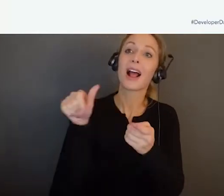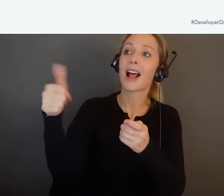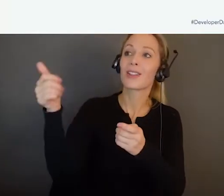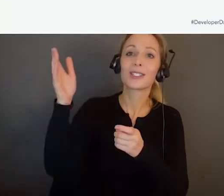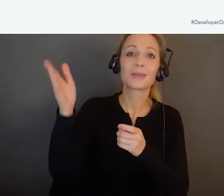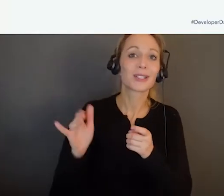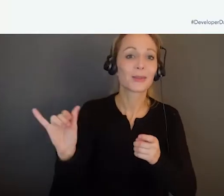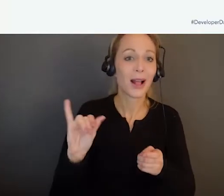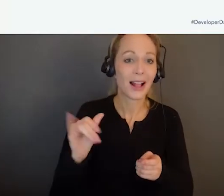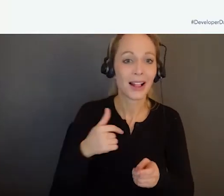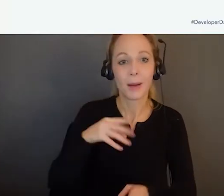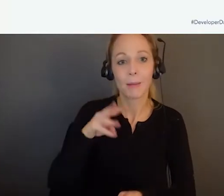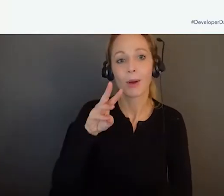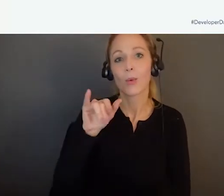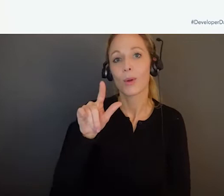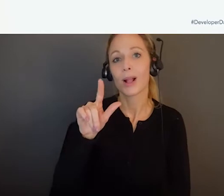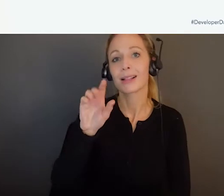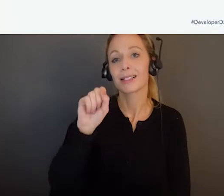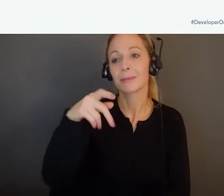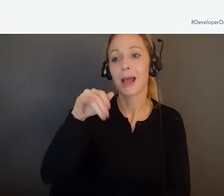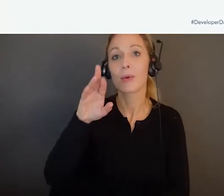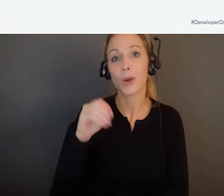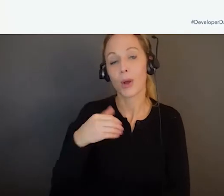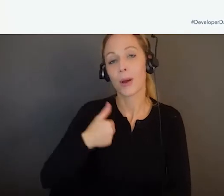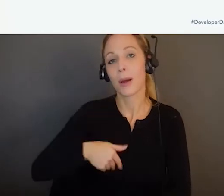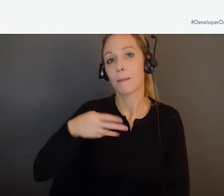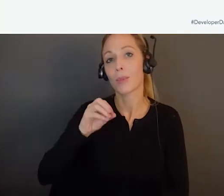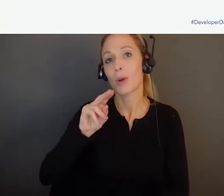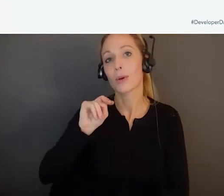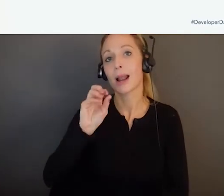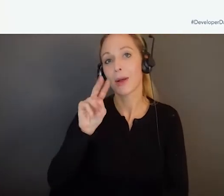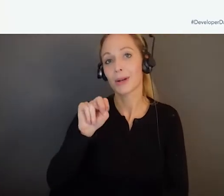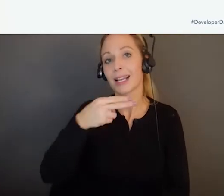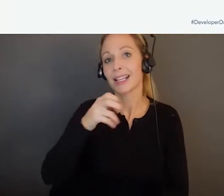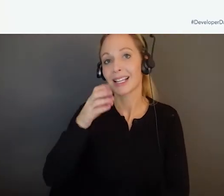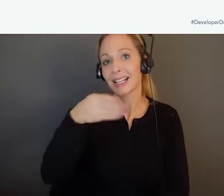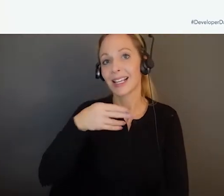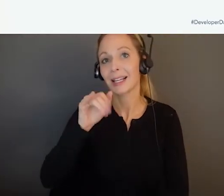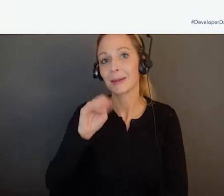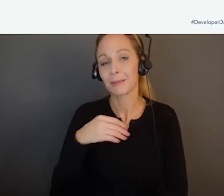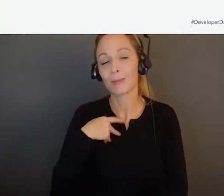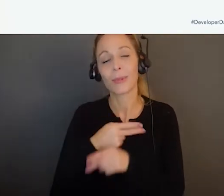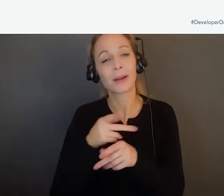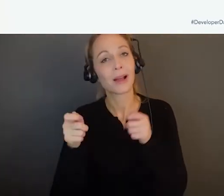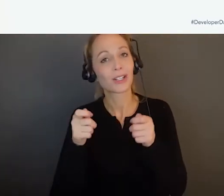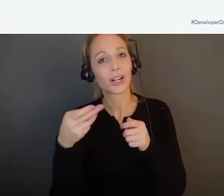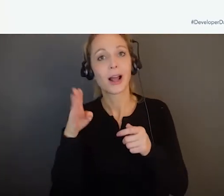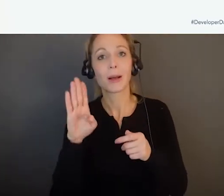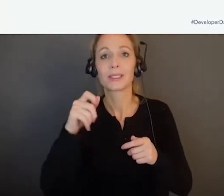MY NAME IS WILLIAM SPIRO, MY PRONOUNS ARE HE-HIM AND I'M A PRODUCT MANAGER AT HubSpot FOCUSING ON HOW